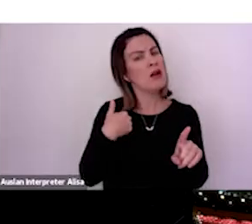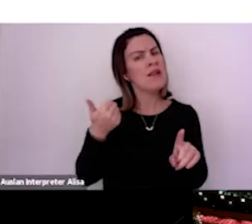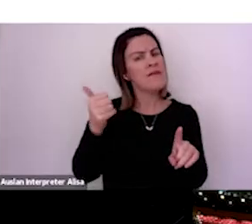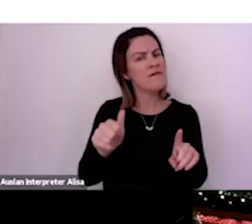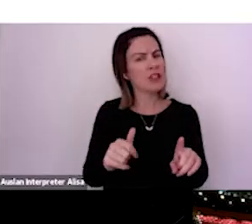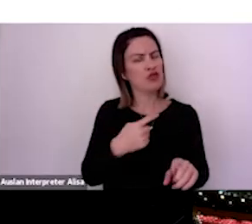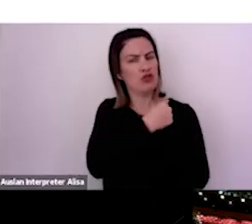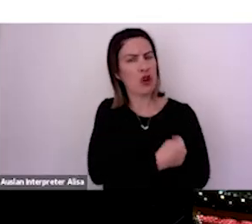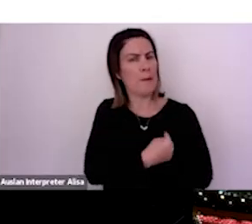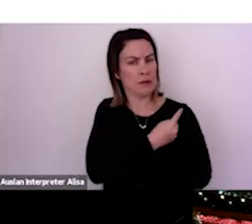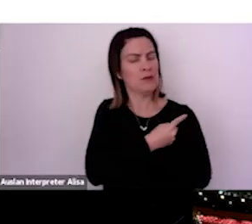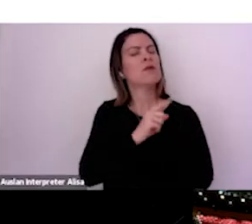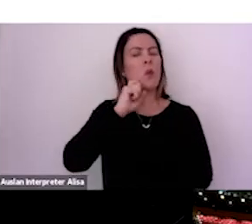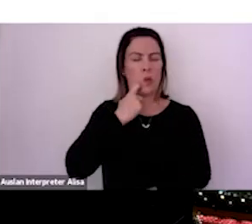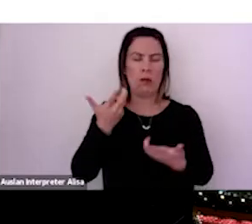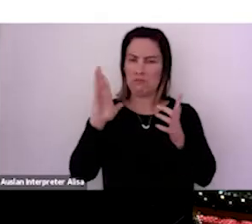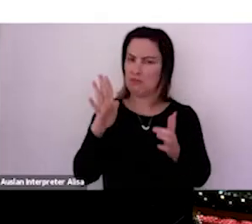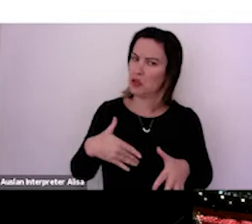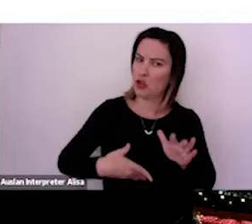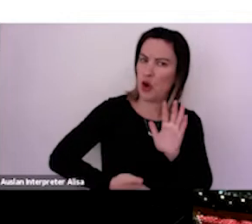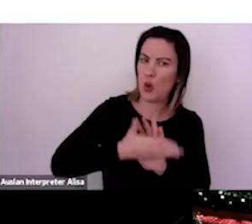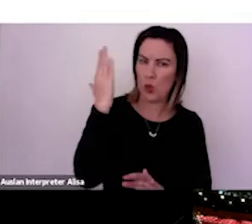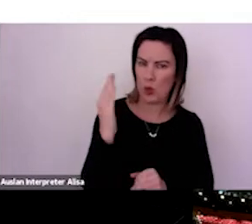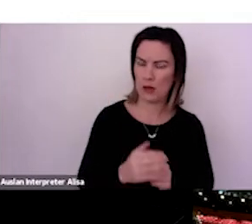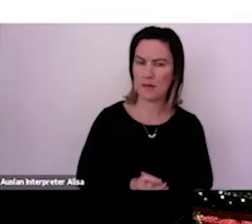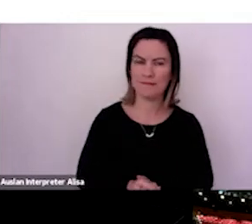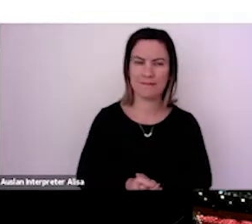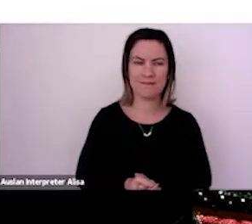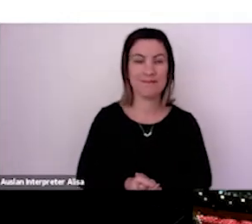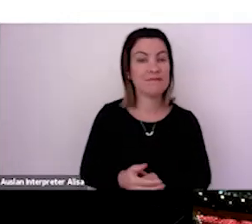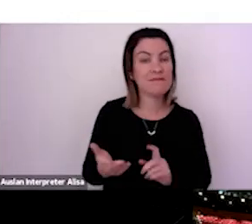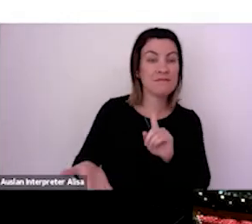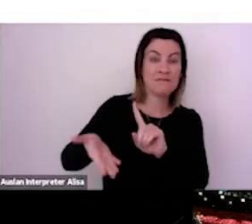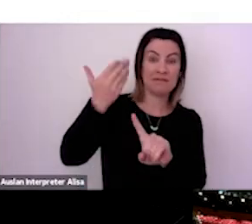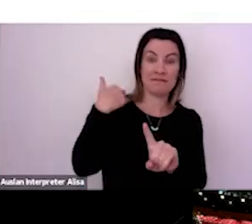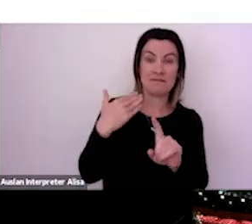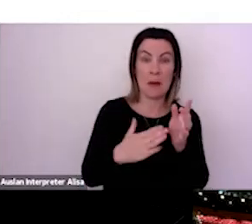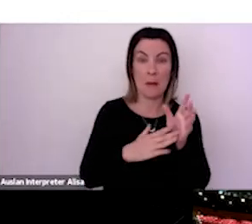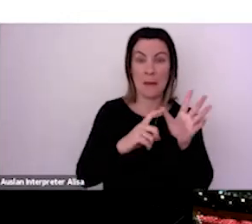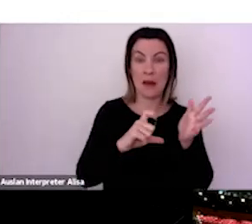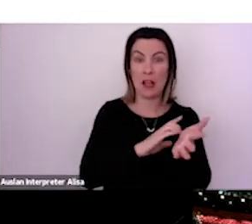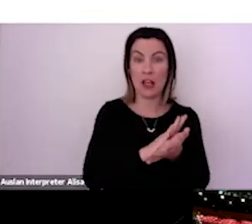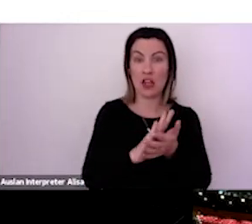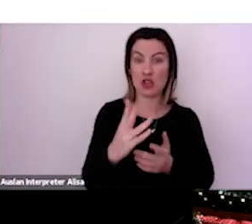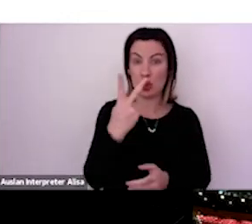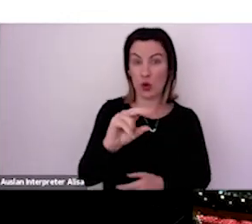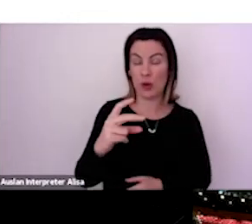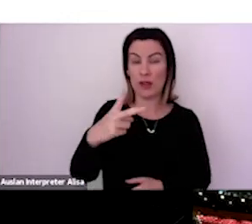are not running to pre- - the early stages of the pandemic when everyone was like much